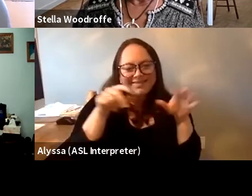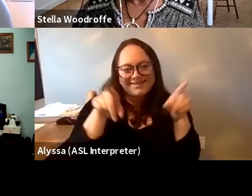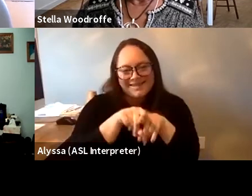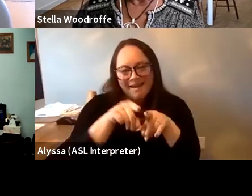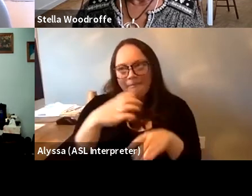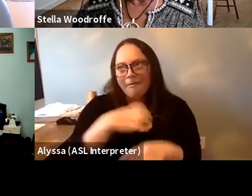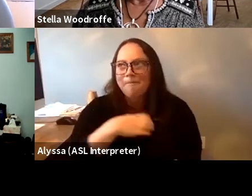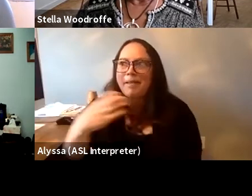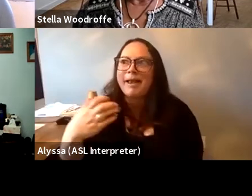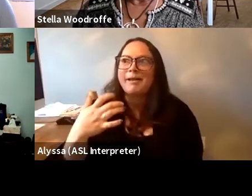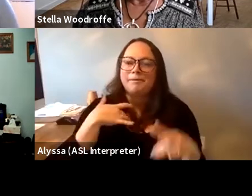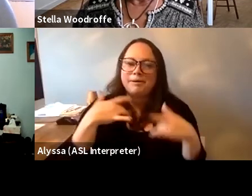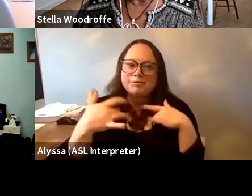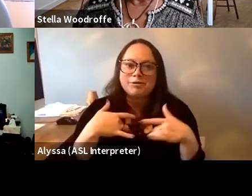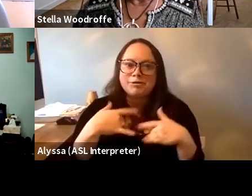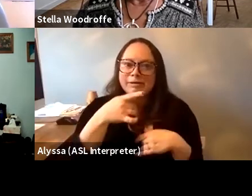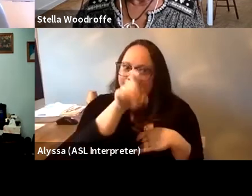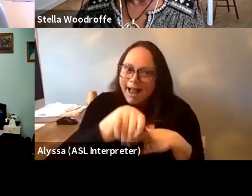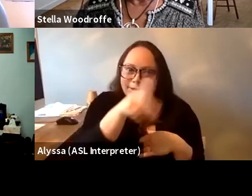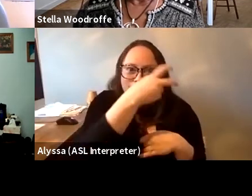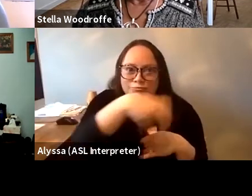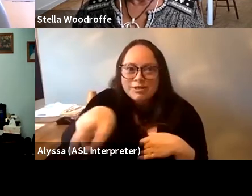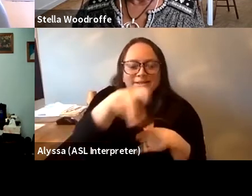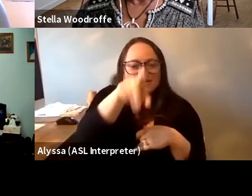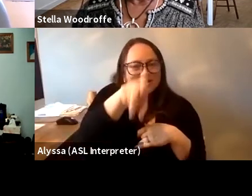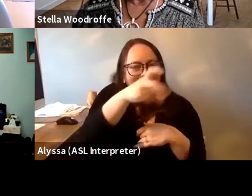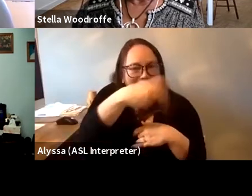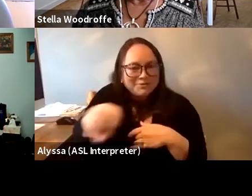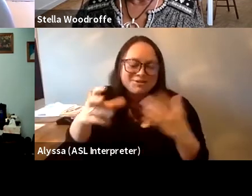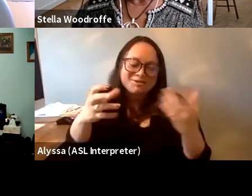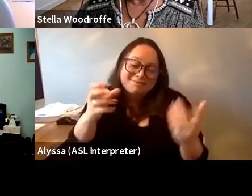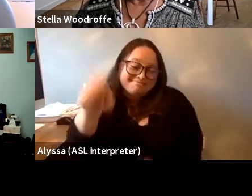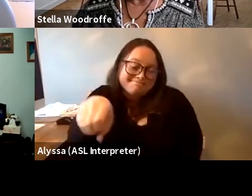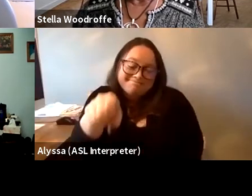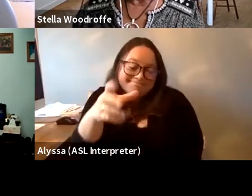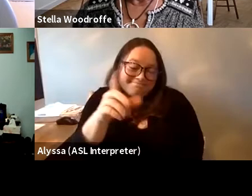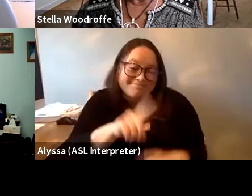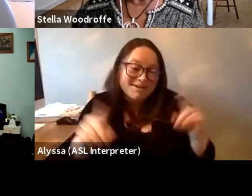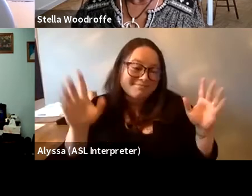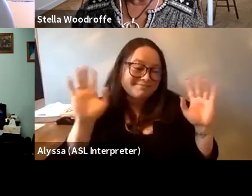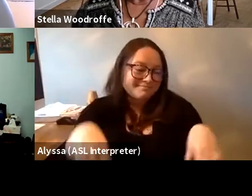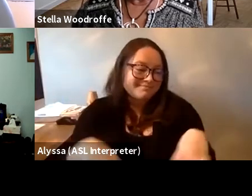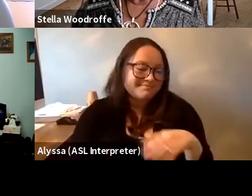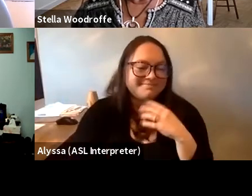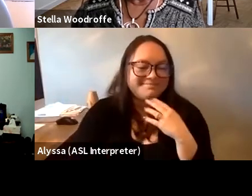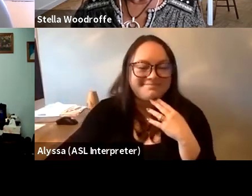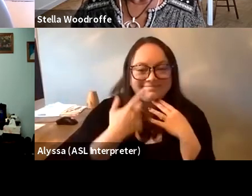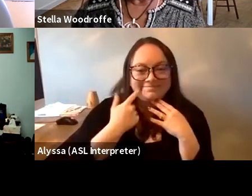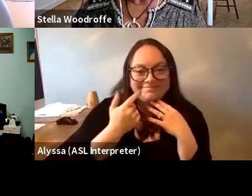transition. he has to transition, it's just we're counting to a